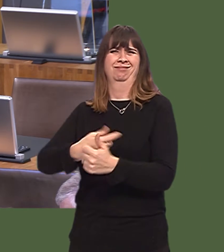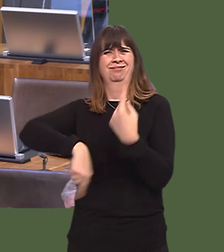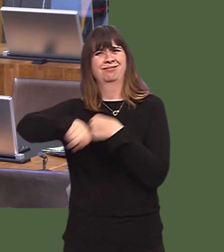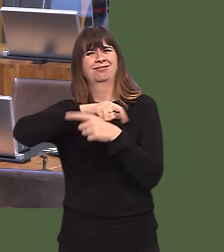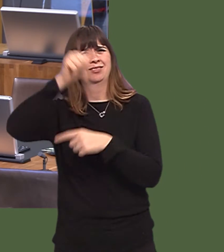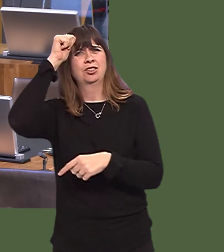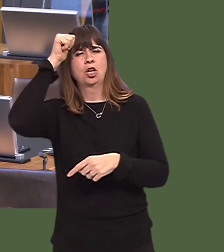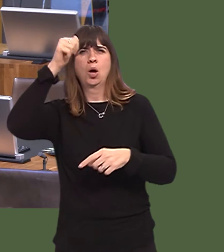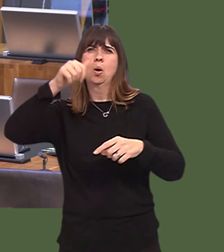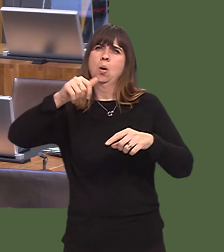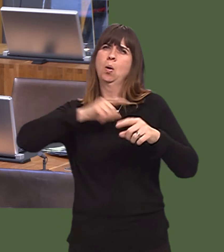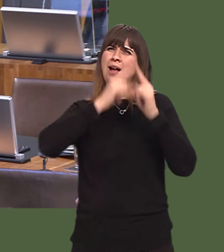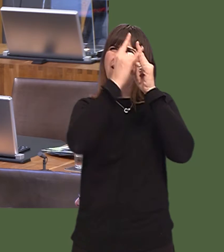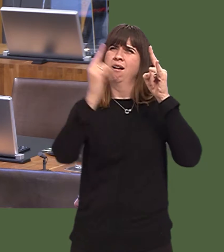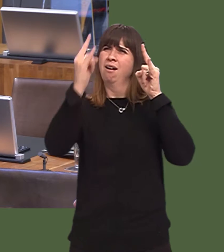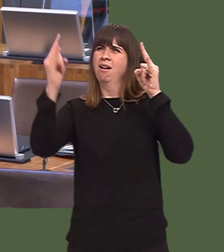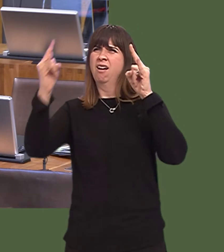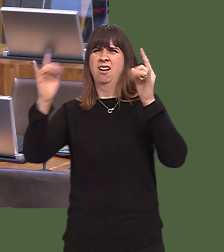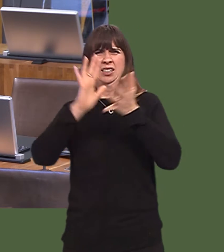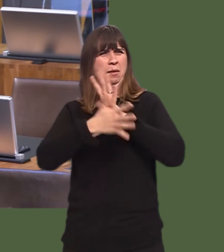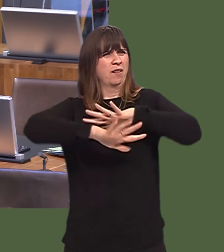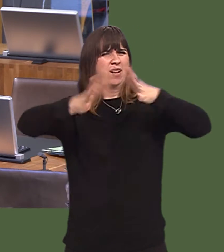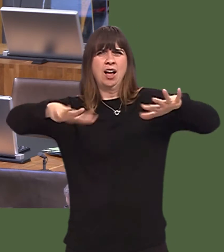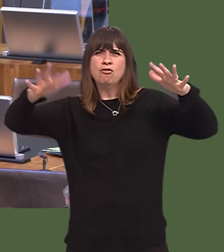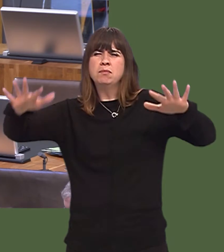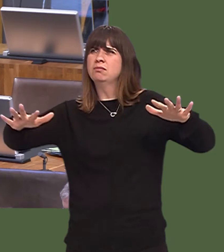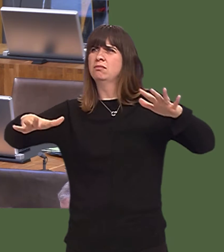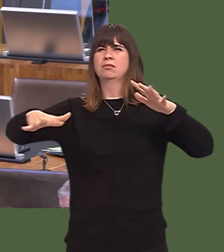the environmental sensitivities across much of Wales with regard to that.